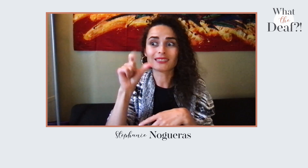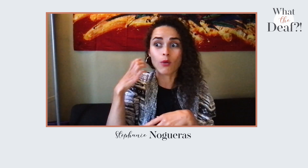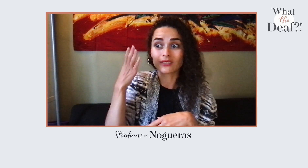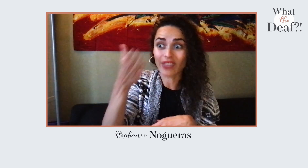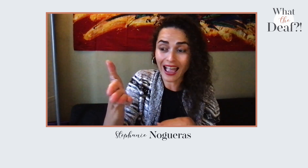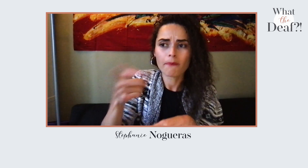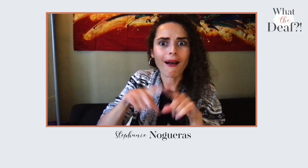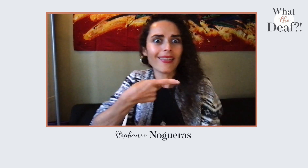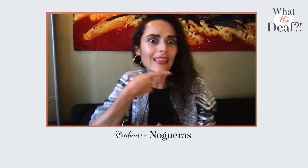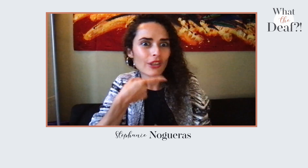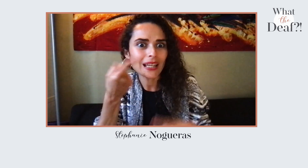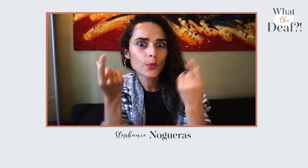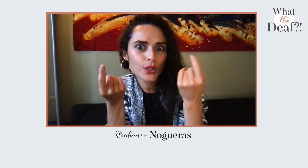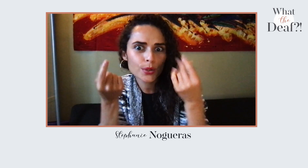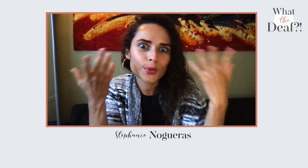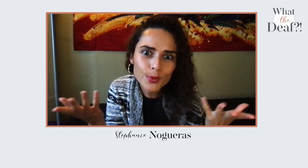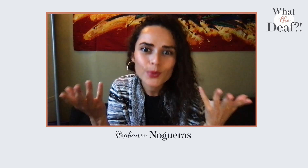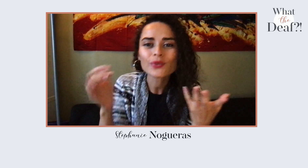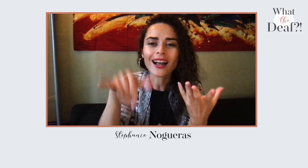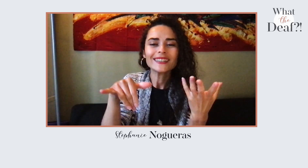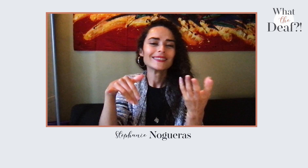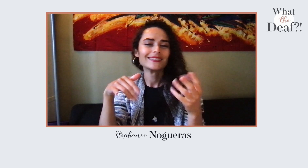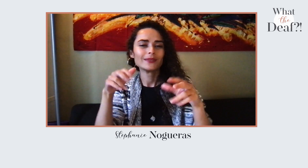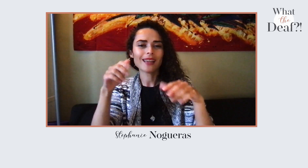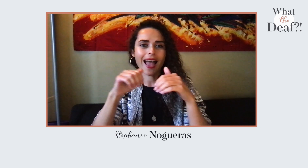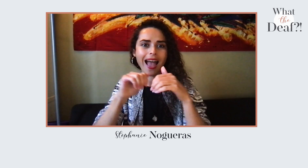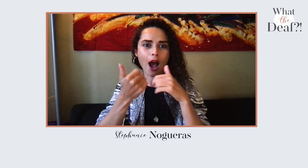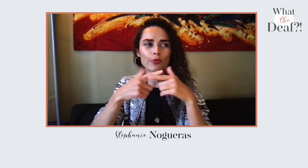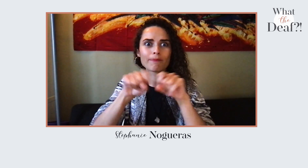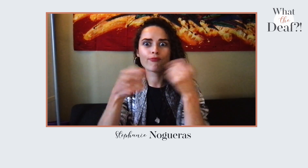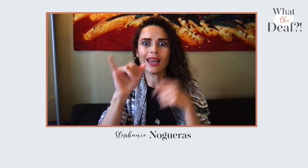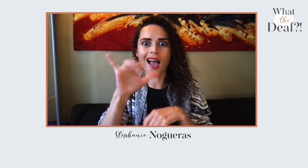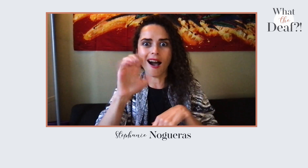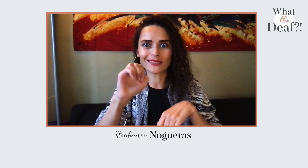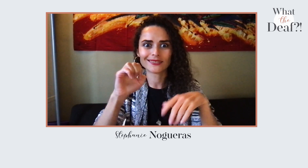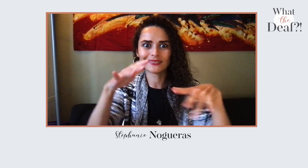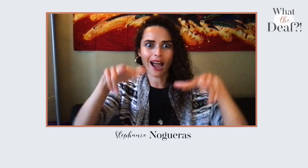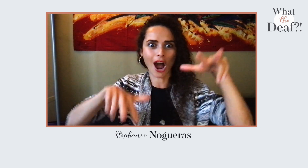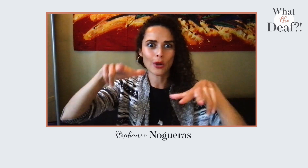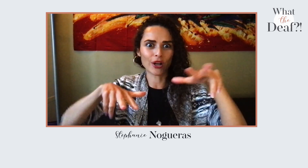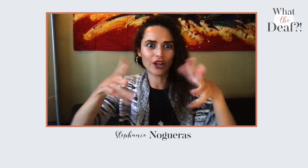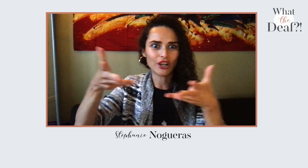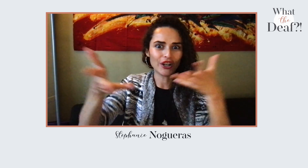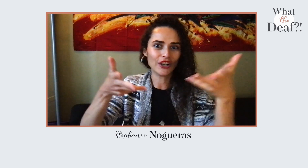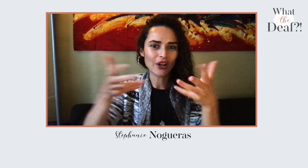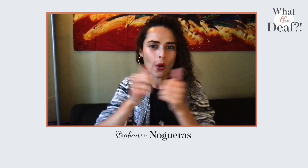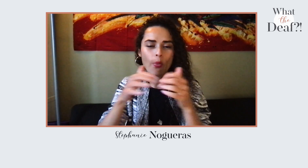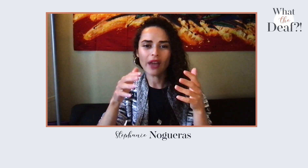or the consultant is hearing. Like, what am I supposed to do in that situation? How am I supposed to break the ice, the awkwardness of the situation,